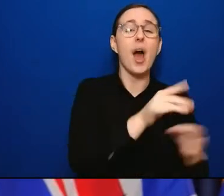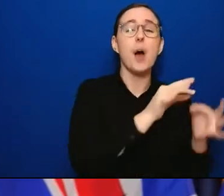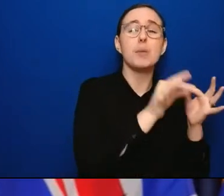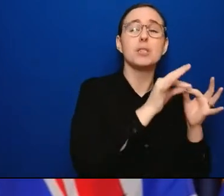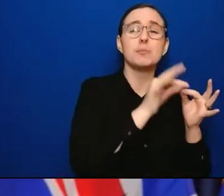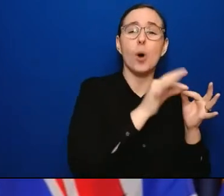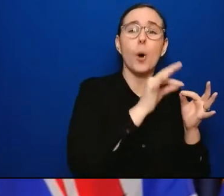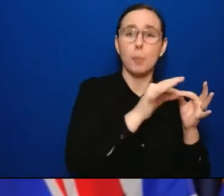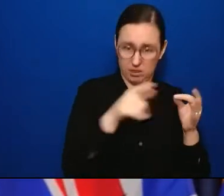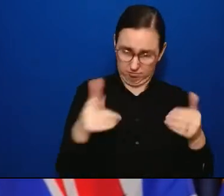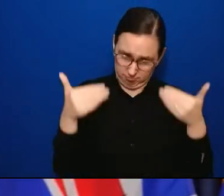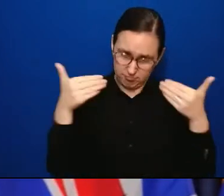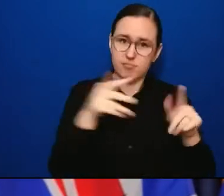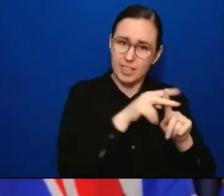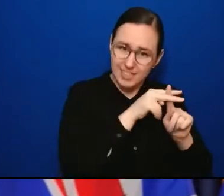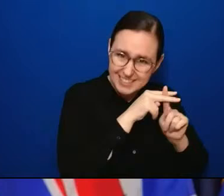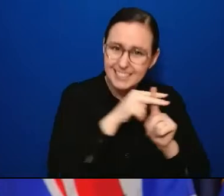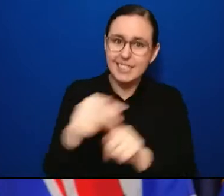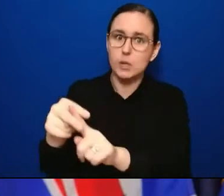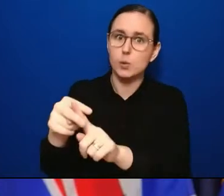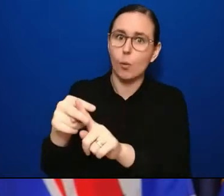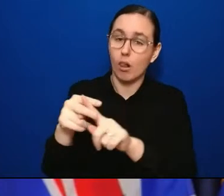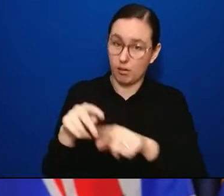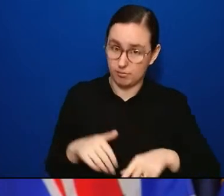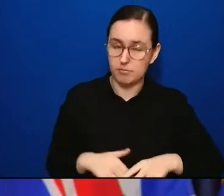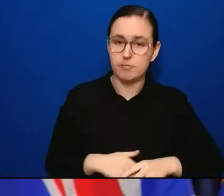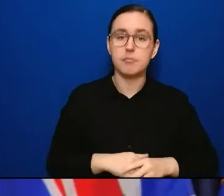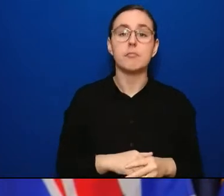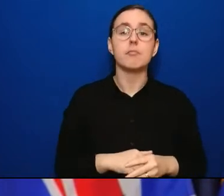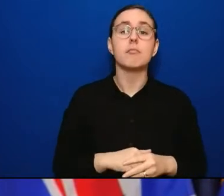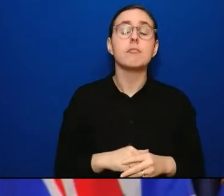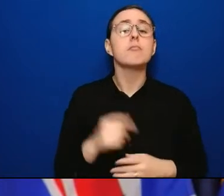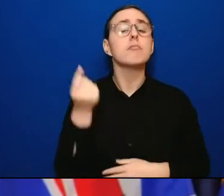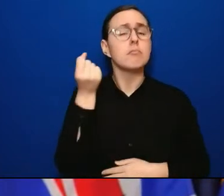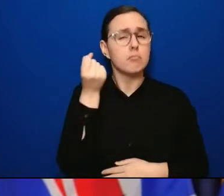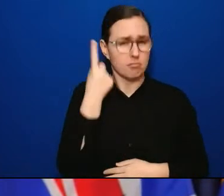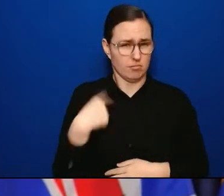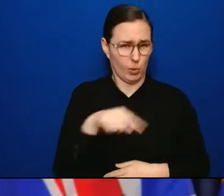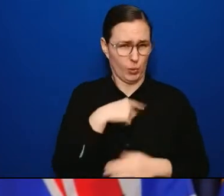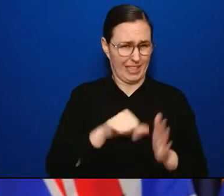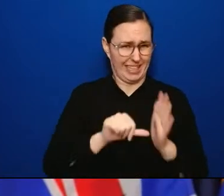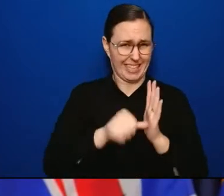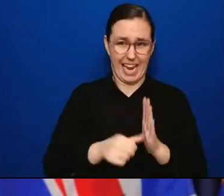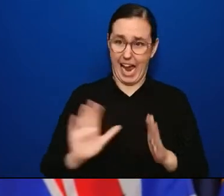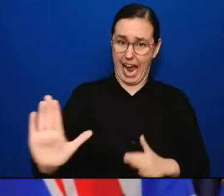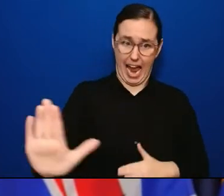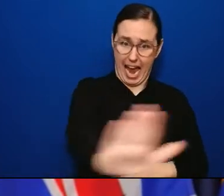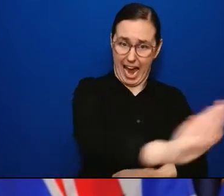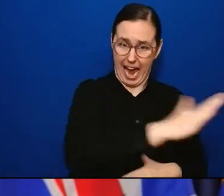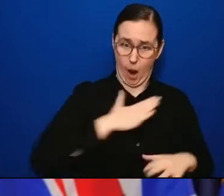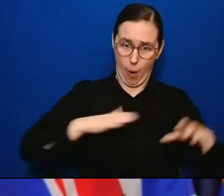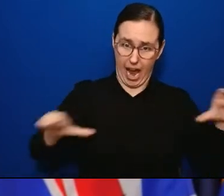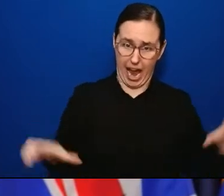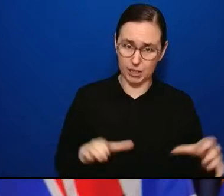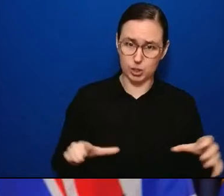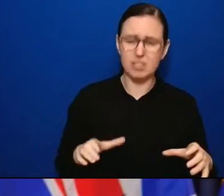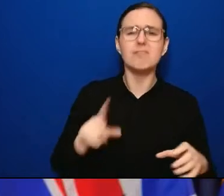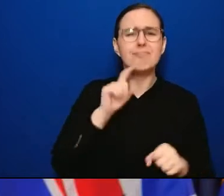them. We've also talked about how each moment matters as is